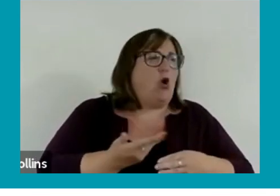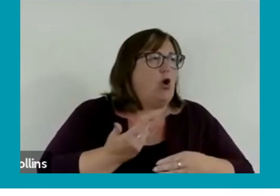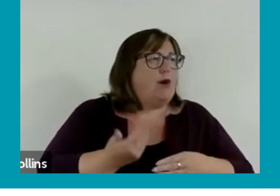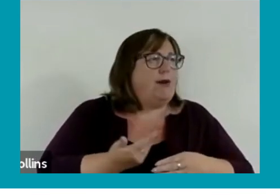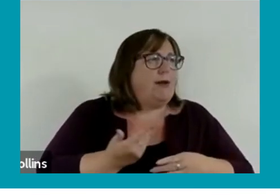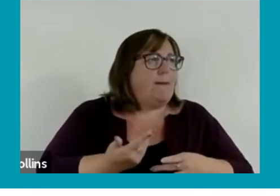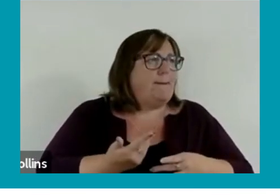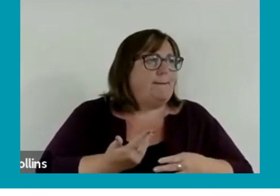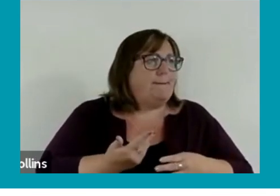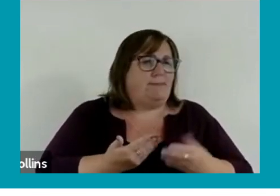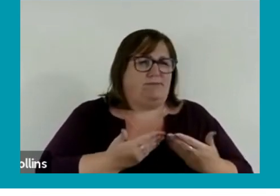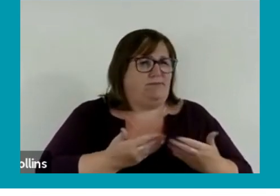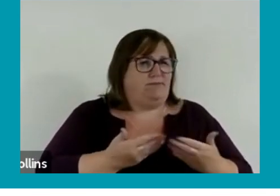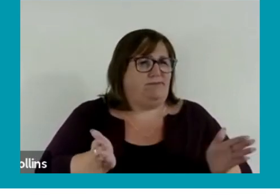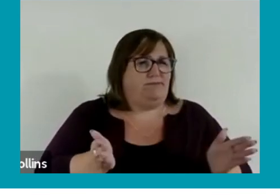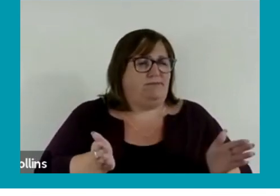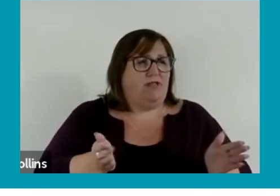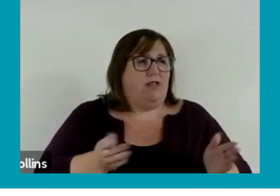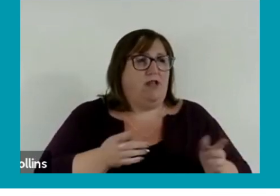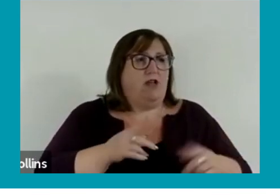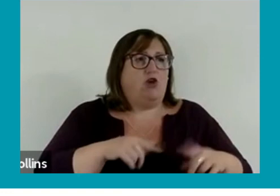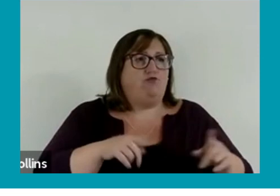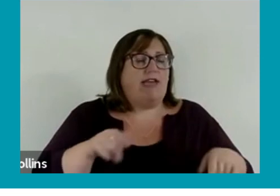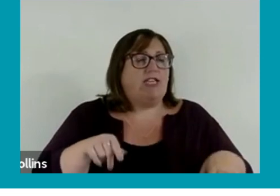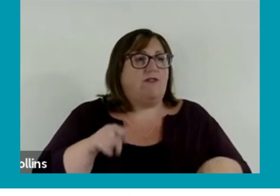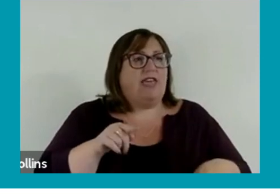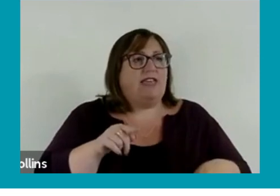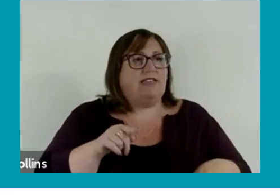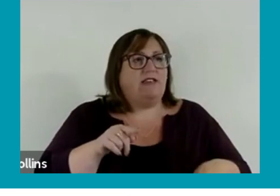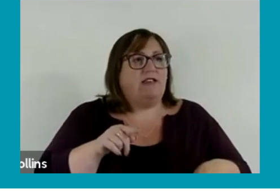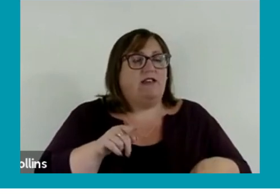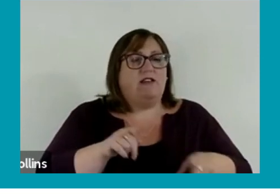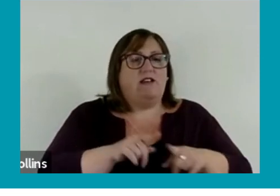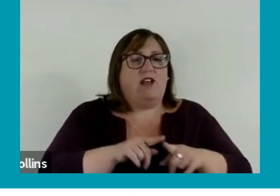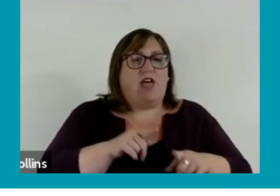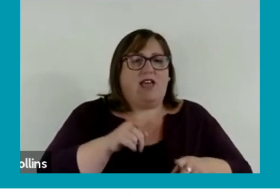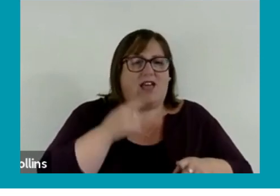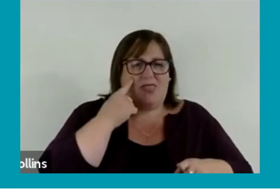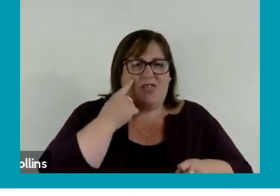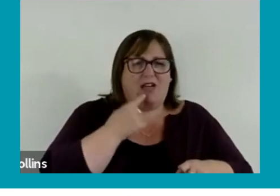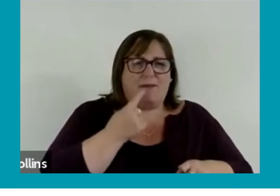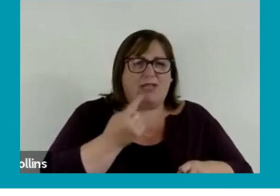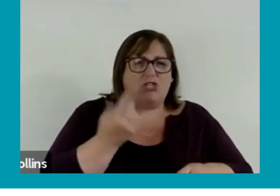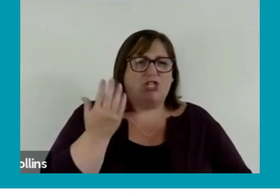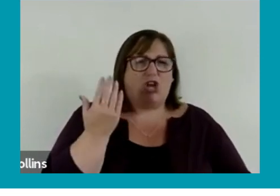of things really um so i think i mentioned earlier as well that we've recently introduced flexible